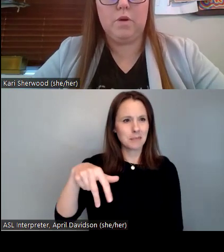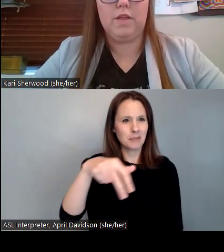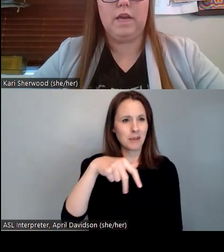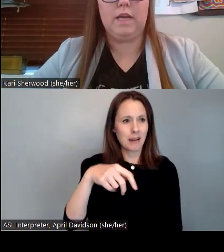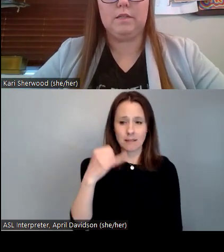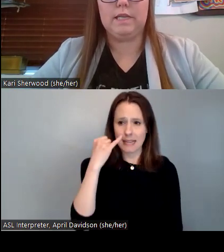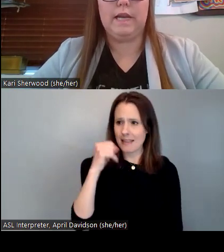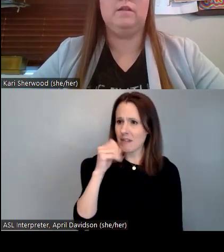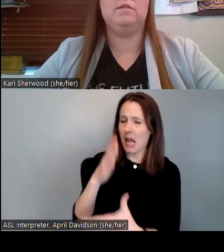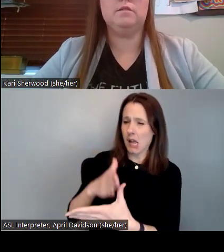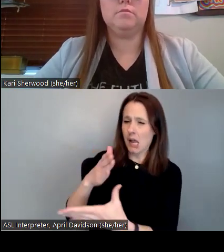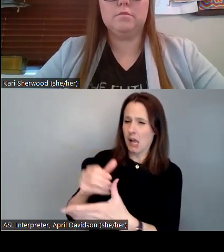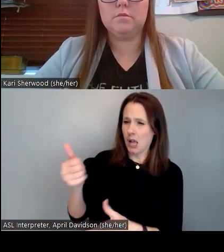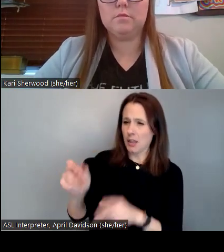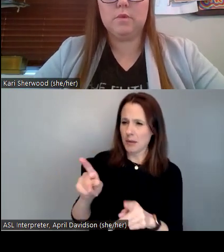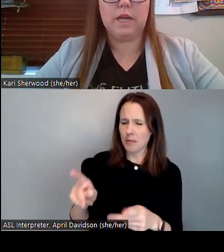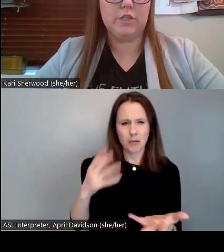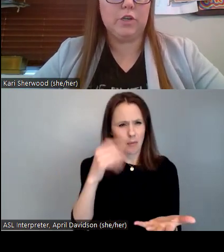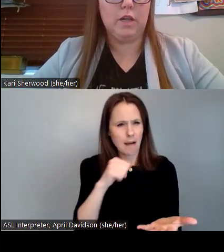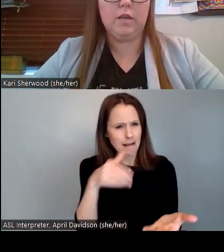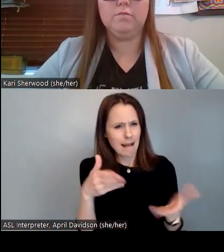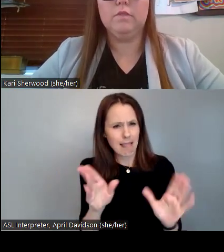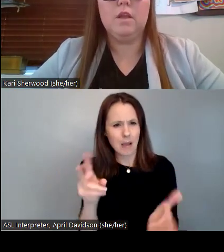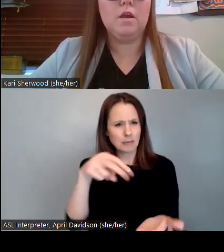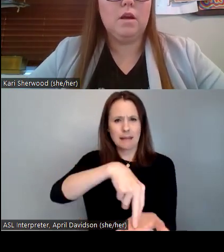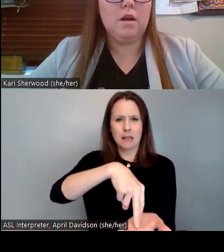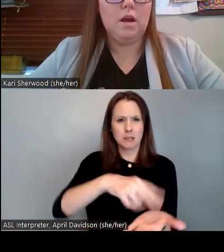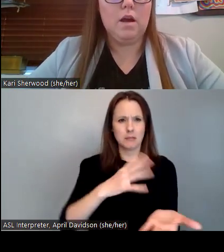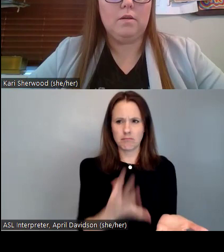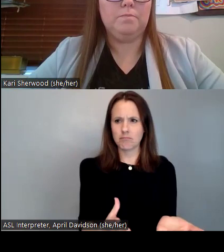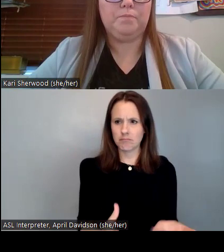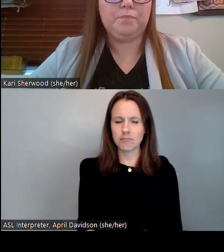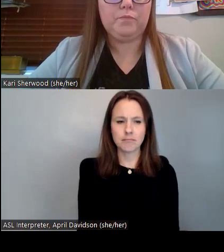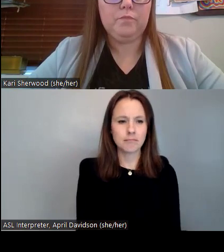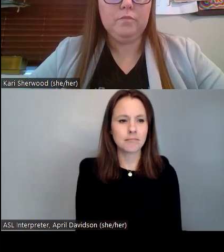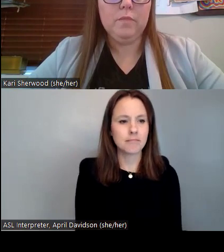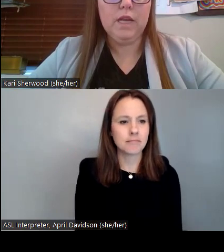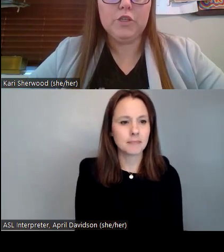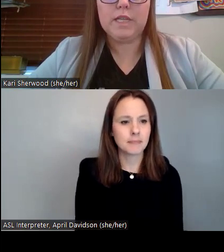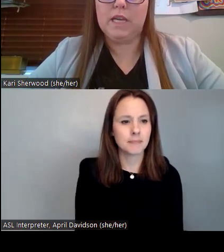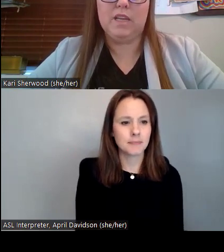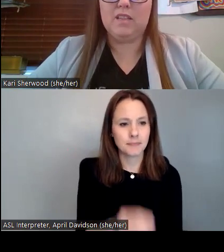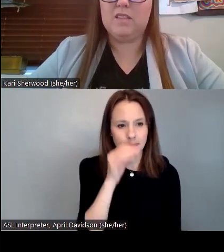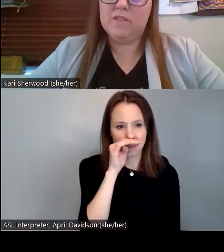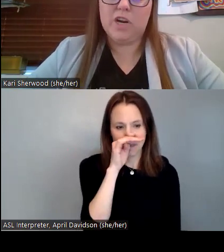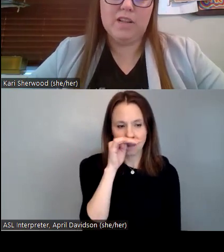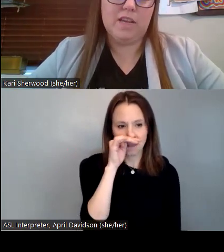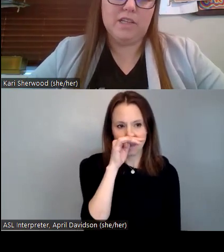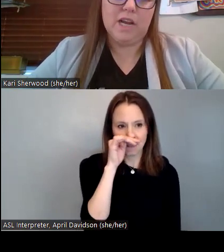why they can't stand occasionally? And just thinking, trying to think outside